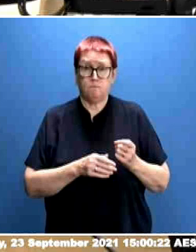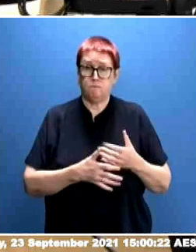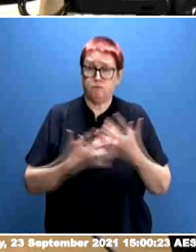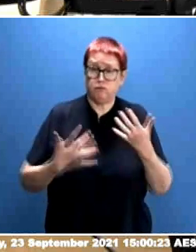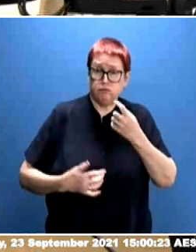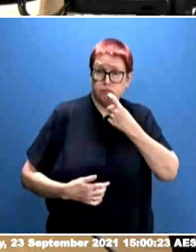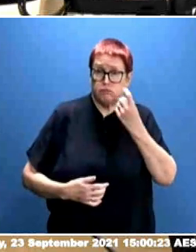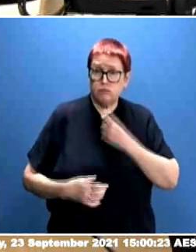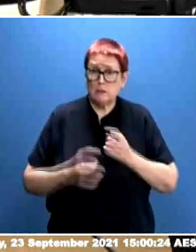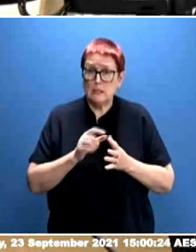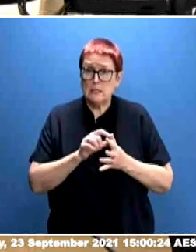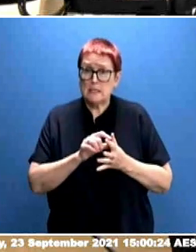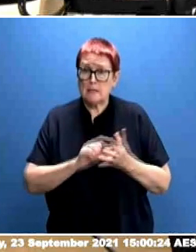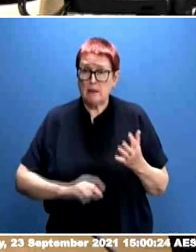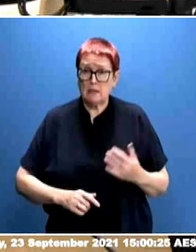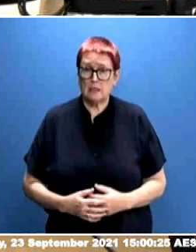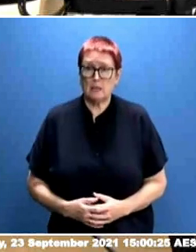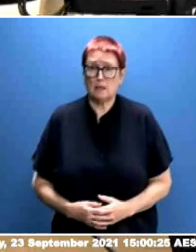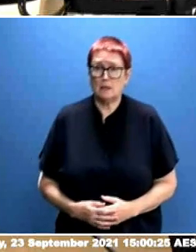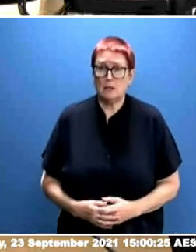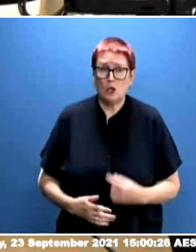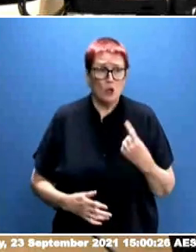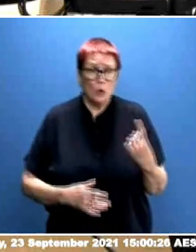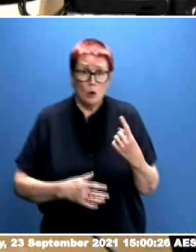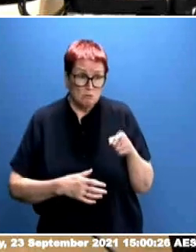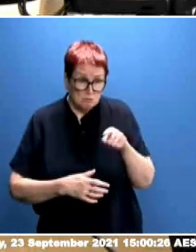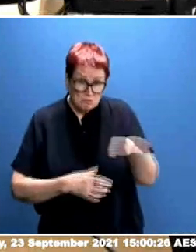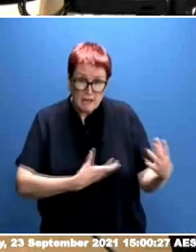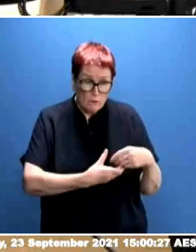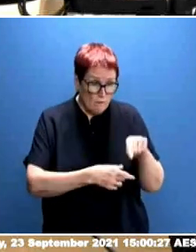Is that part of the process and who is involved in the consultation there?